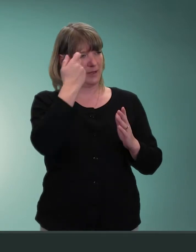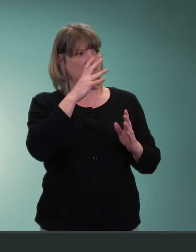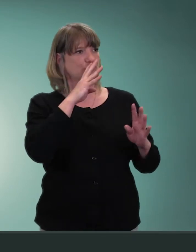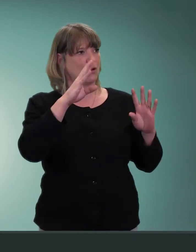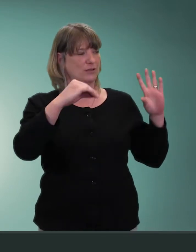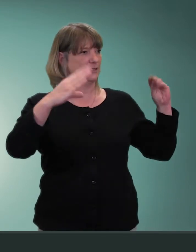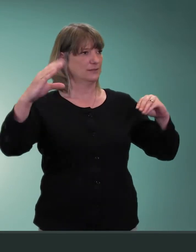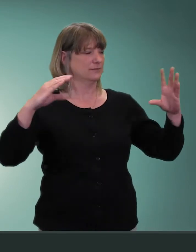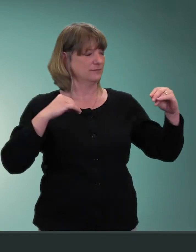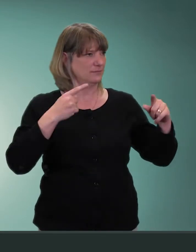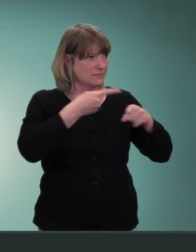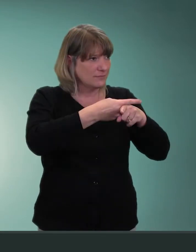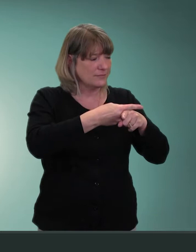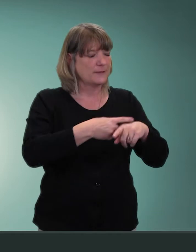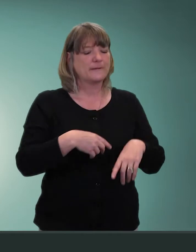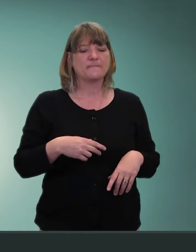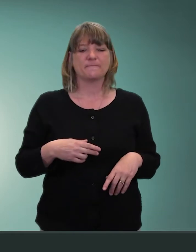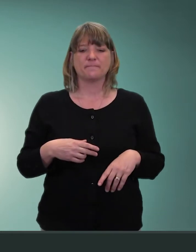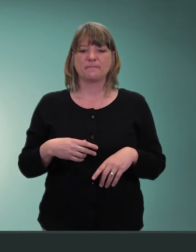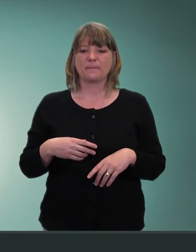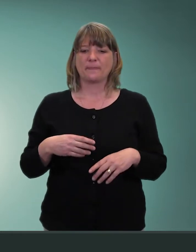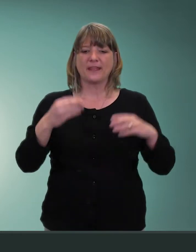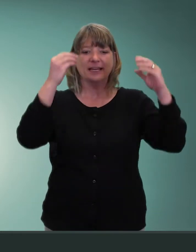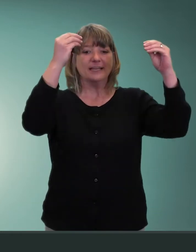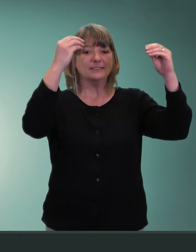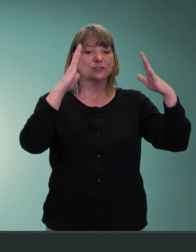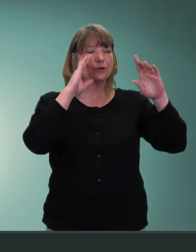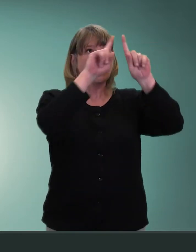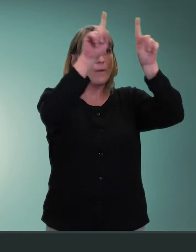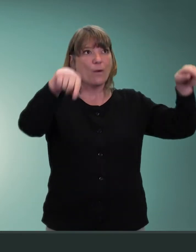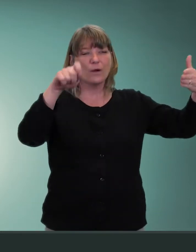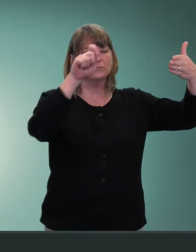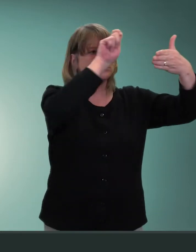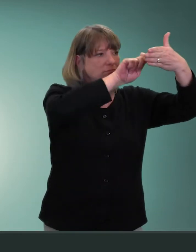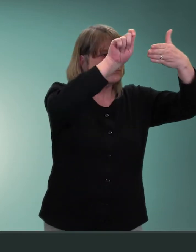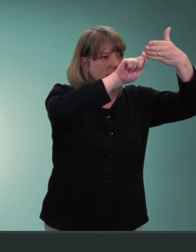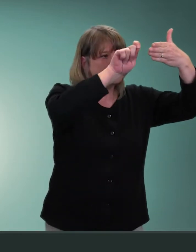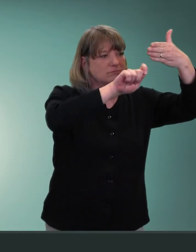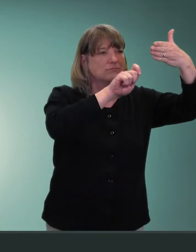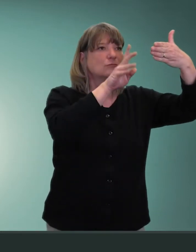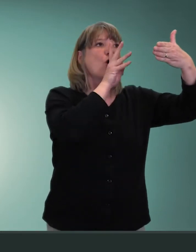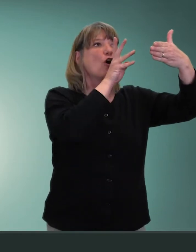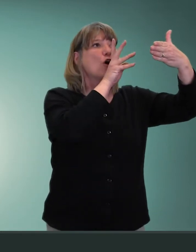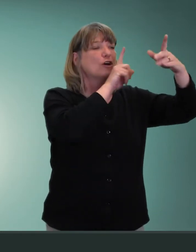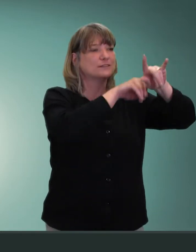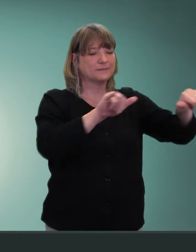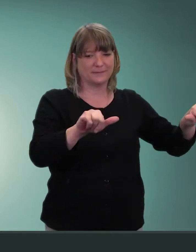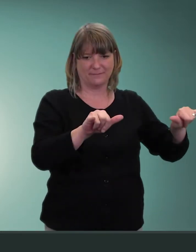while everyone was talking. When the teachers are writing something on the board, and they're continuing to talk,